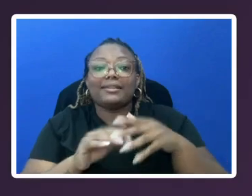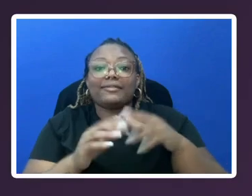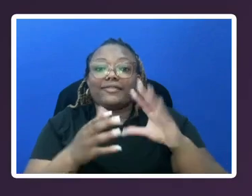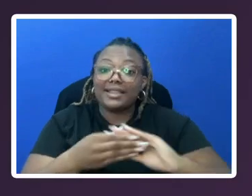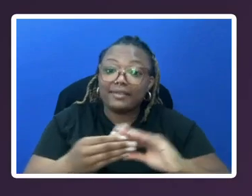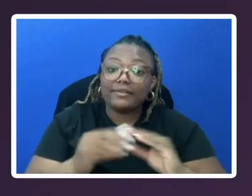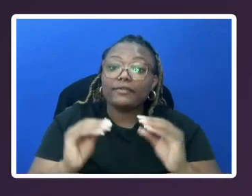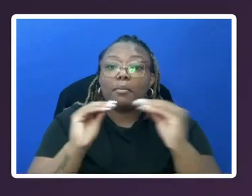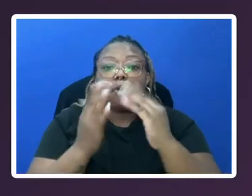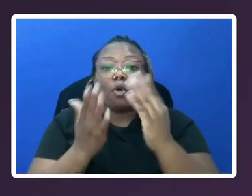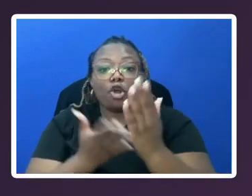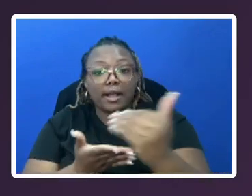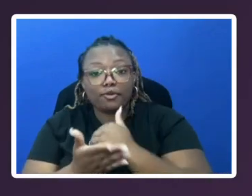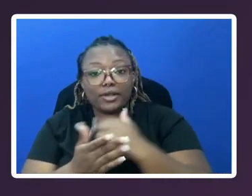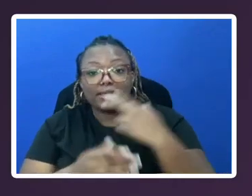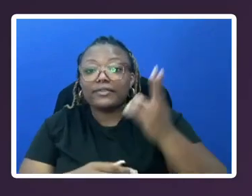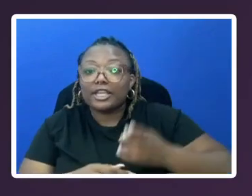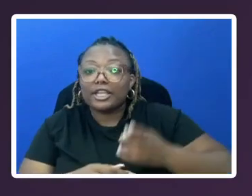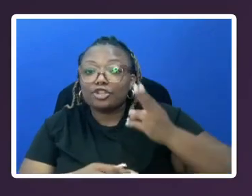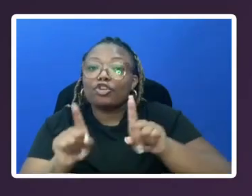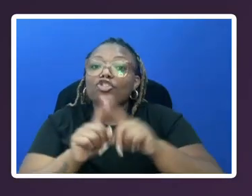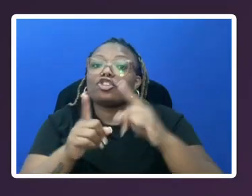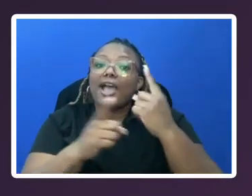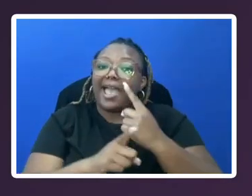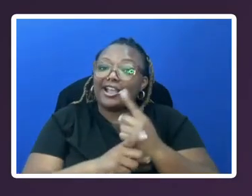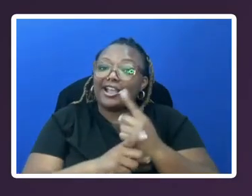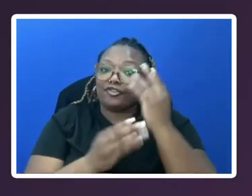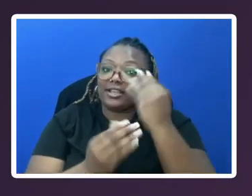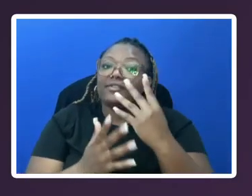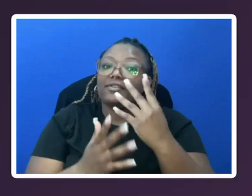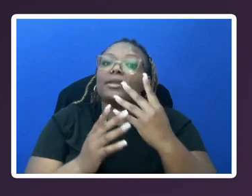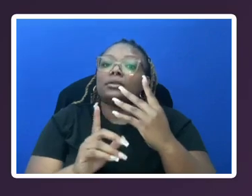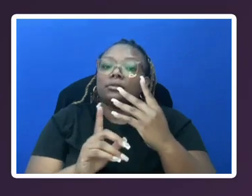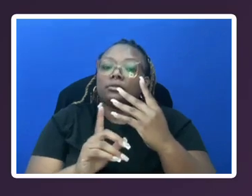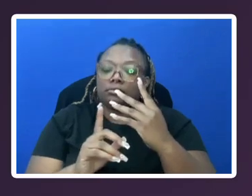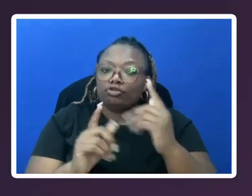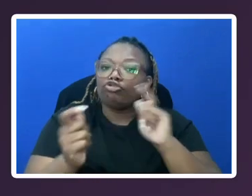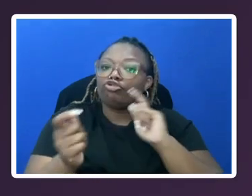and accurate information to enlighten and inform teaching and learning about Native